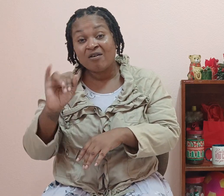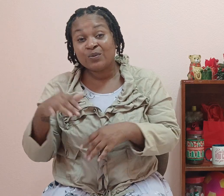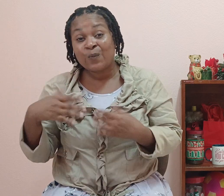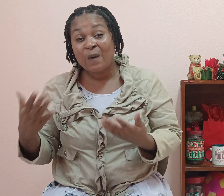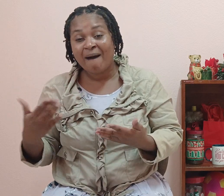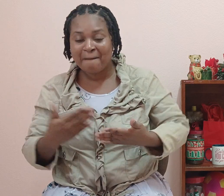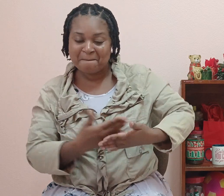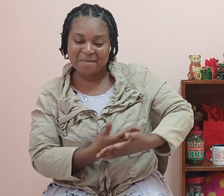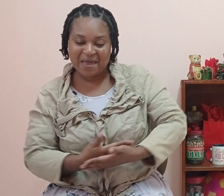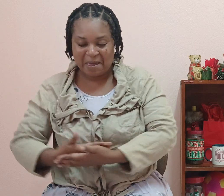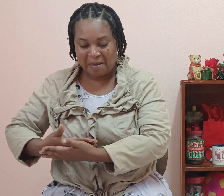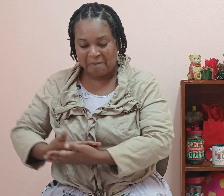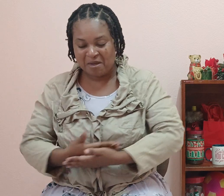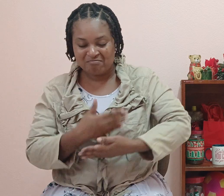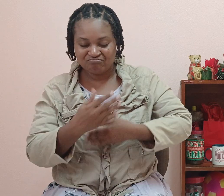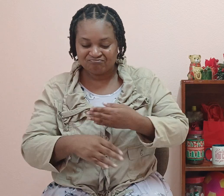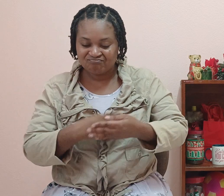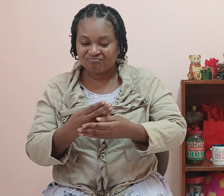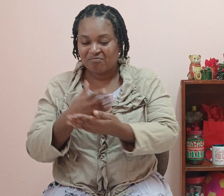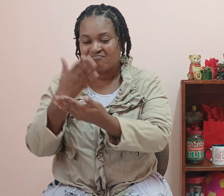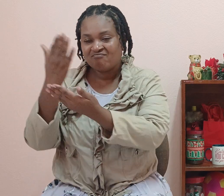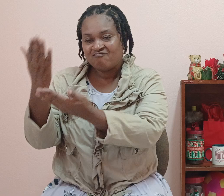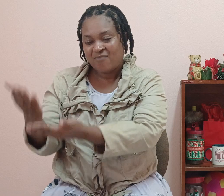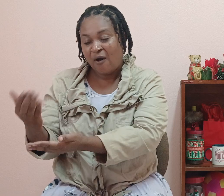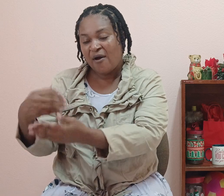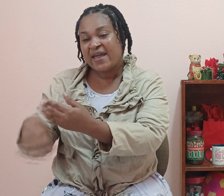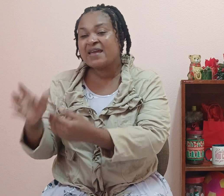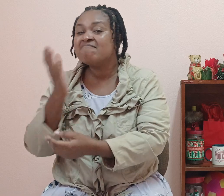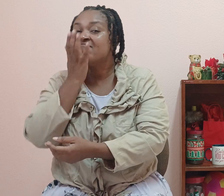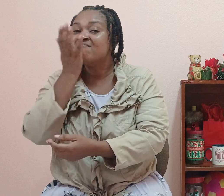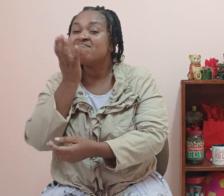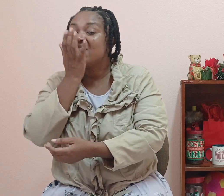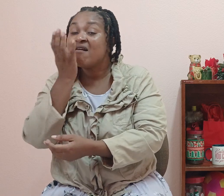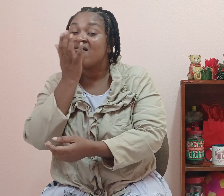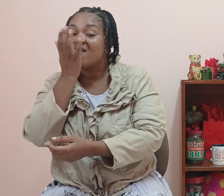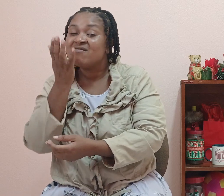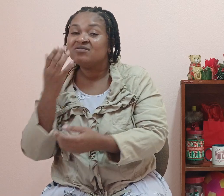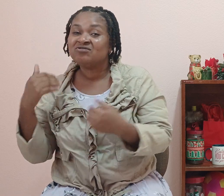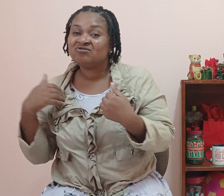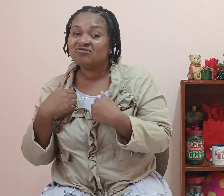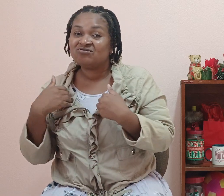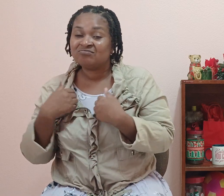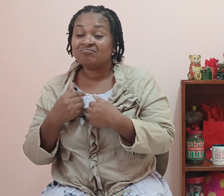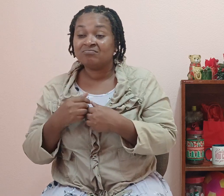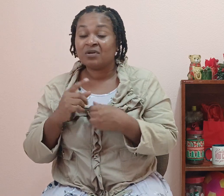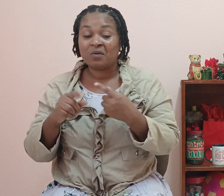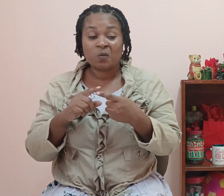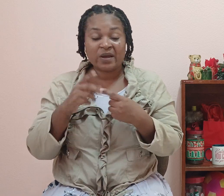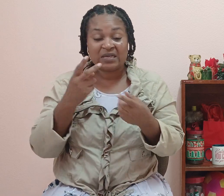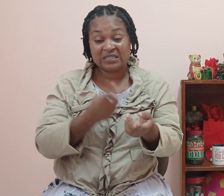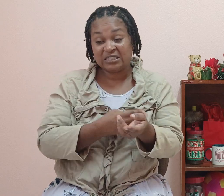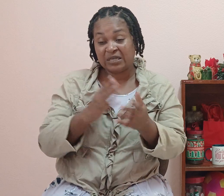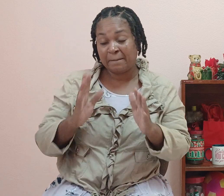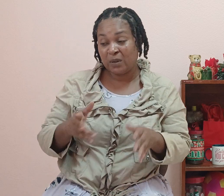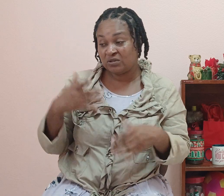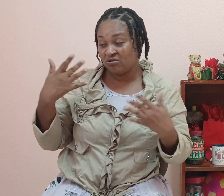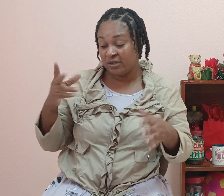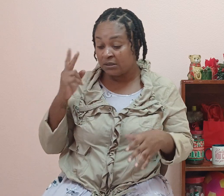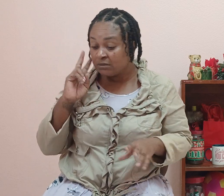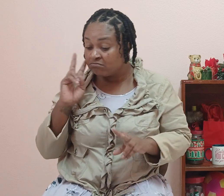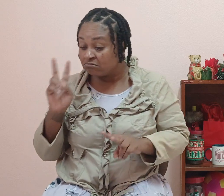When they had seen him, they spread the word concerning what had been told them about this